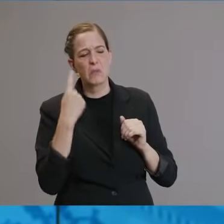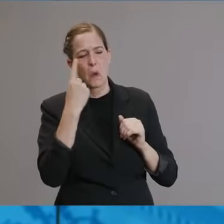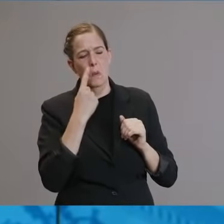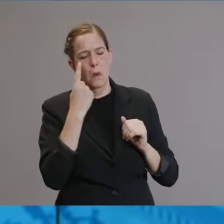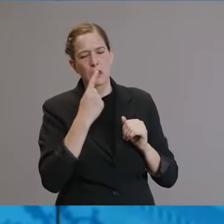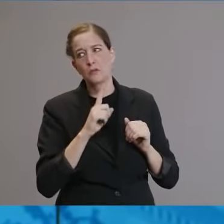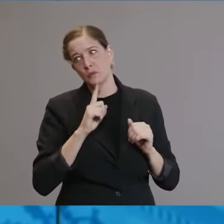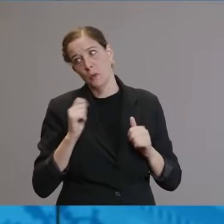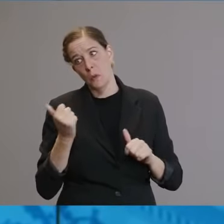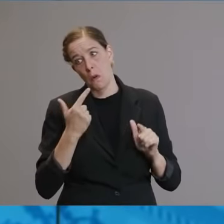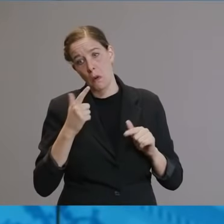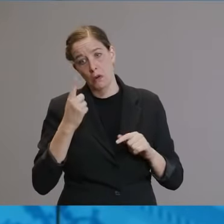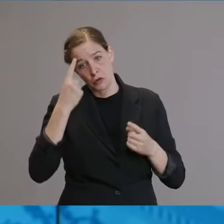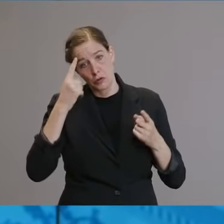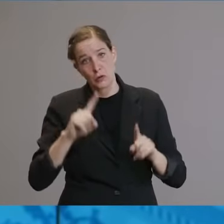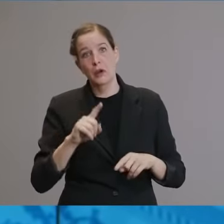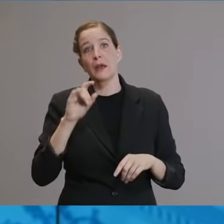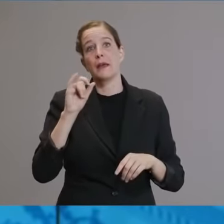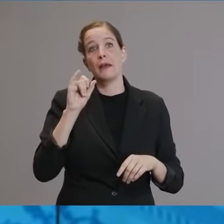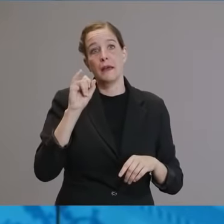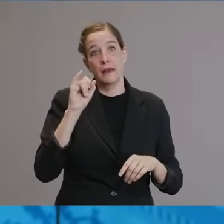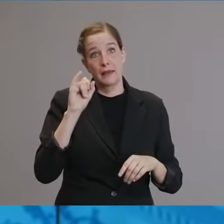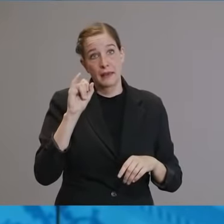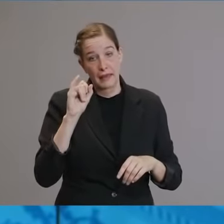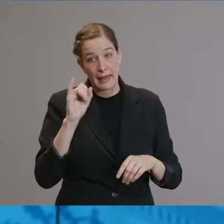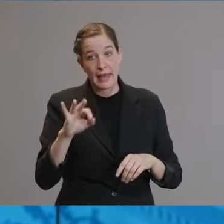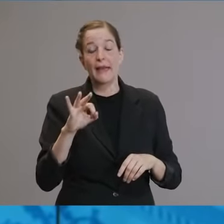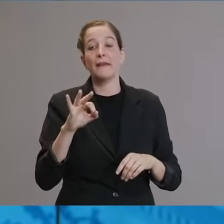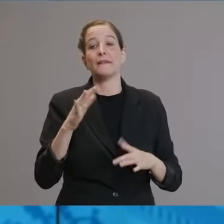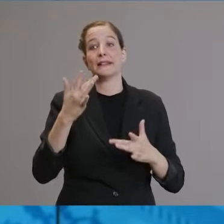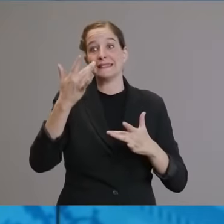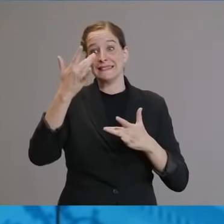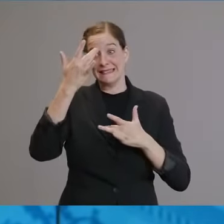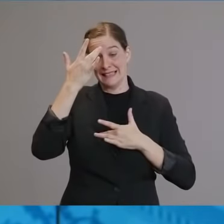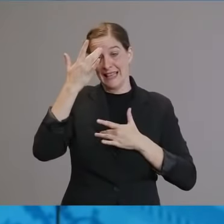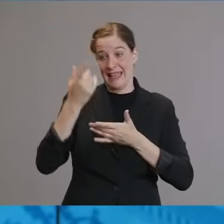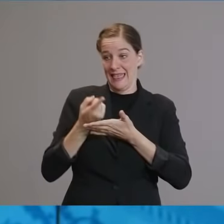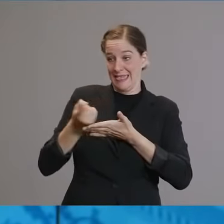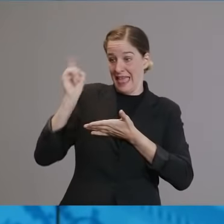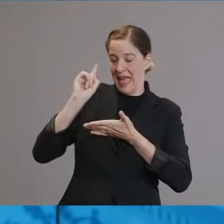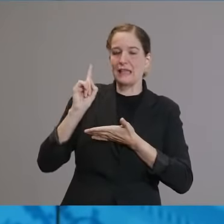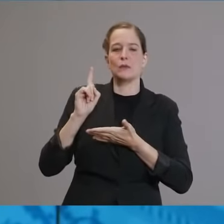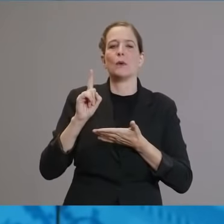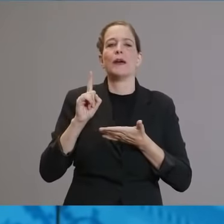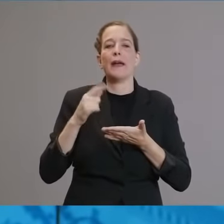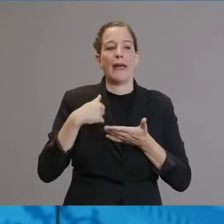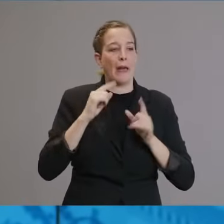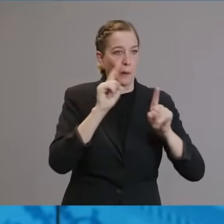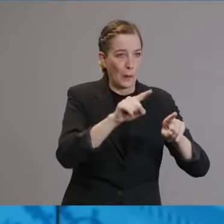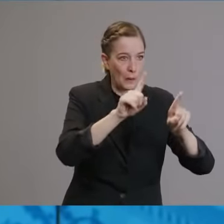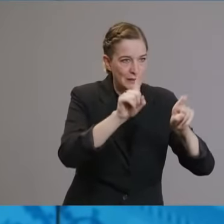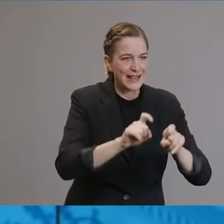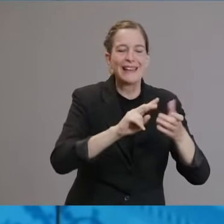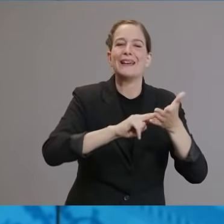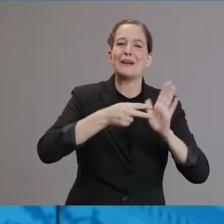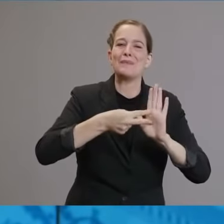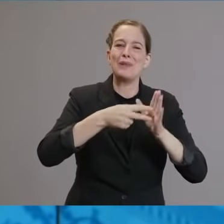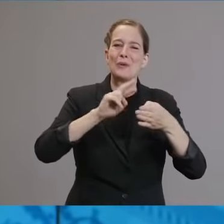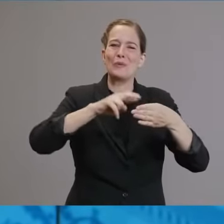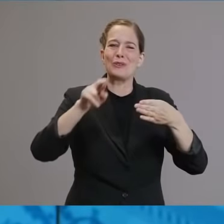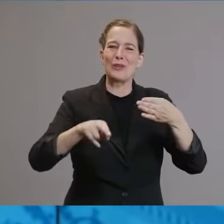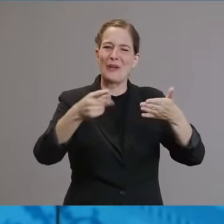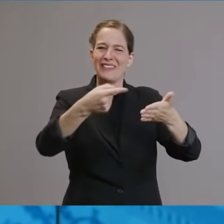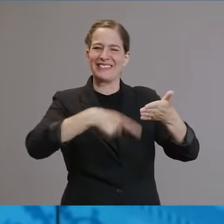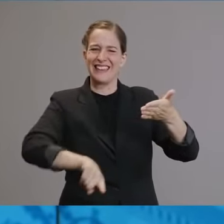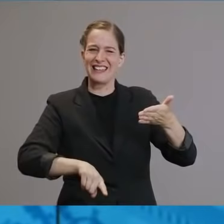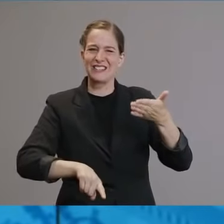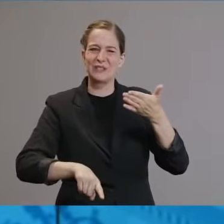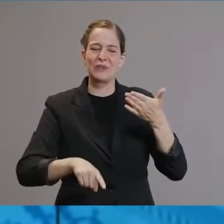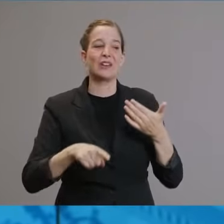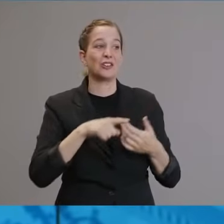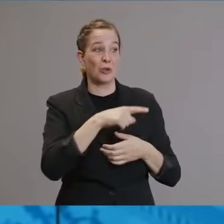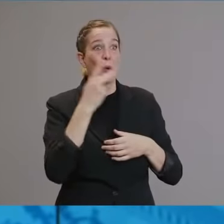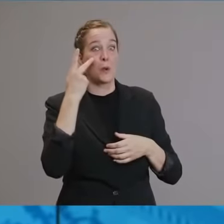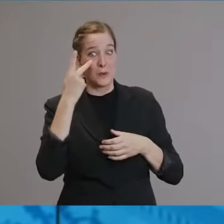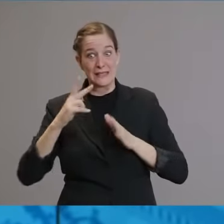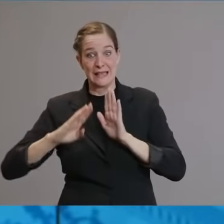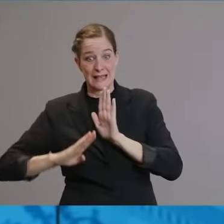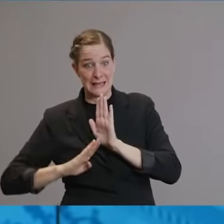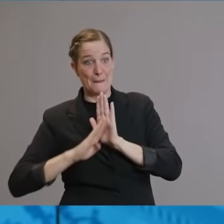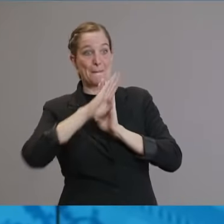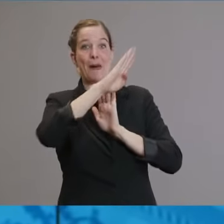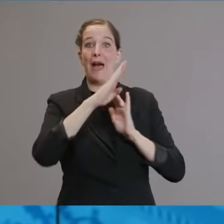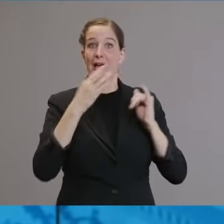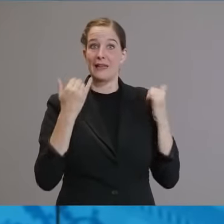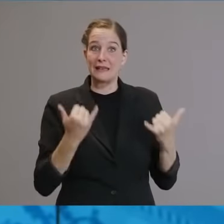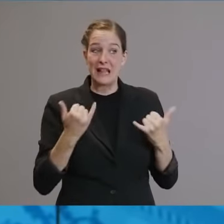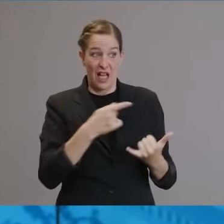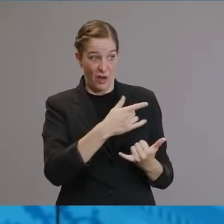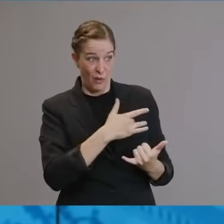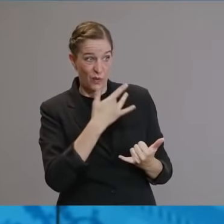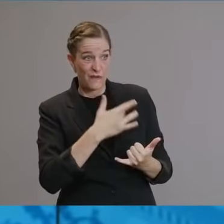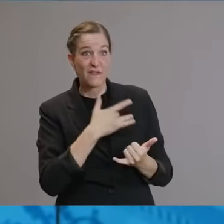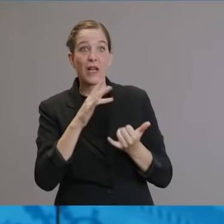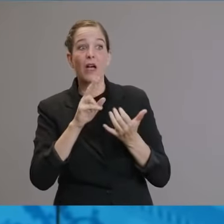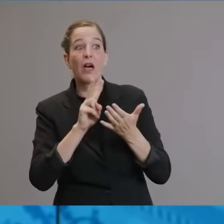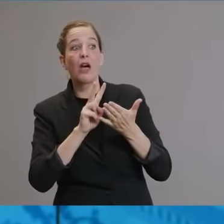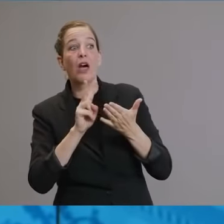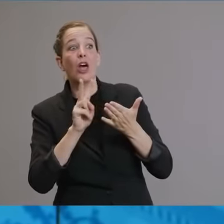SO HOW CONCERNED ARE YOU ABOUT THE PROTEST CAUSING A SPIKE AND HOW CONFIDENT ARE YOU